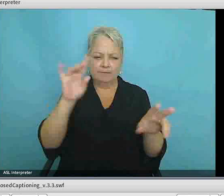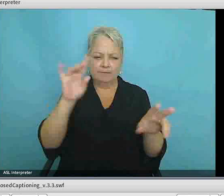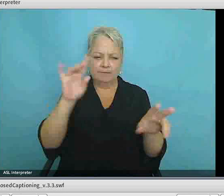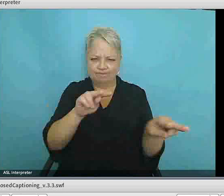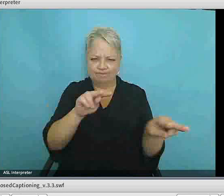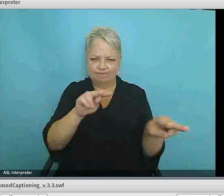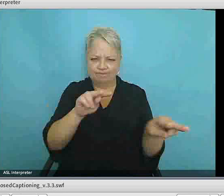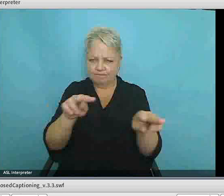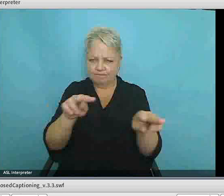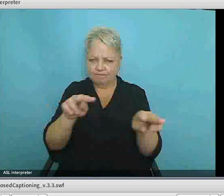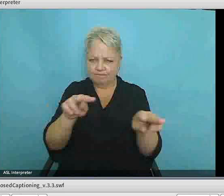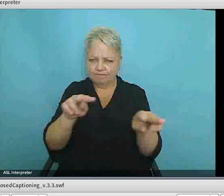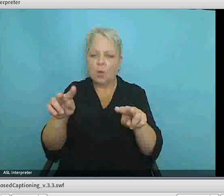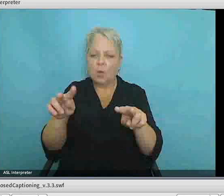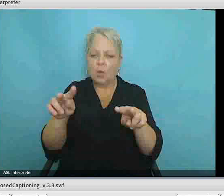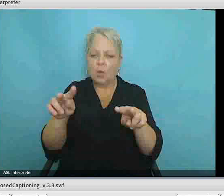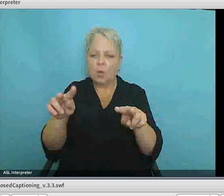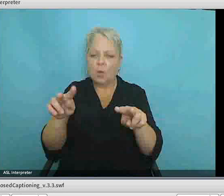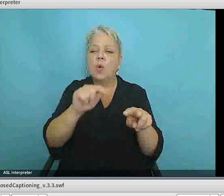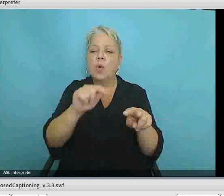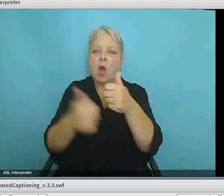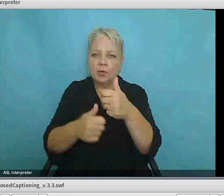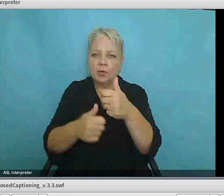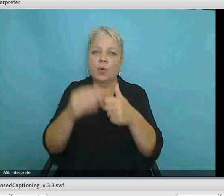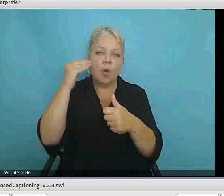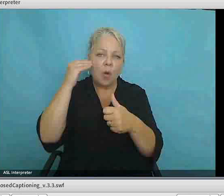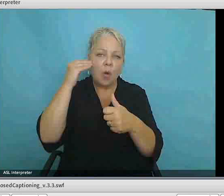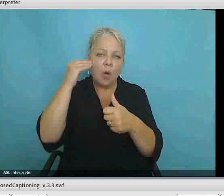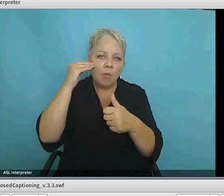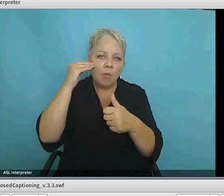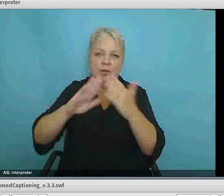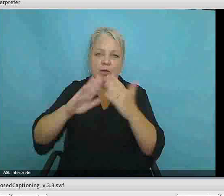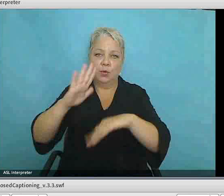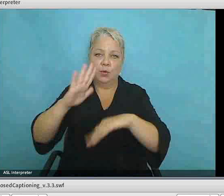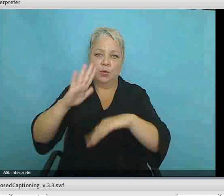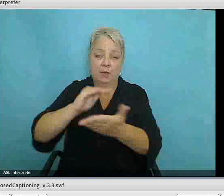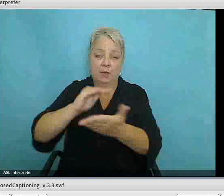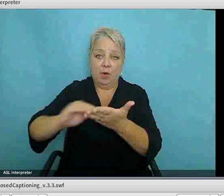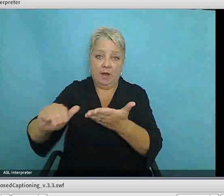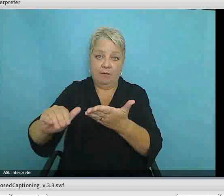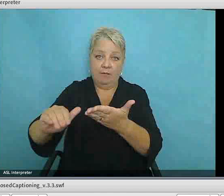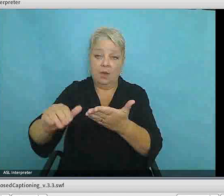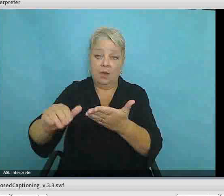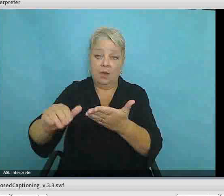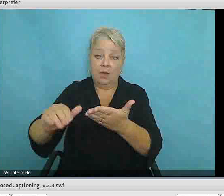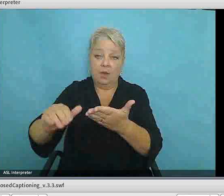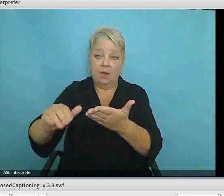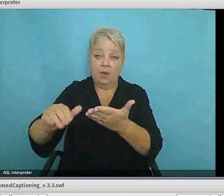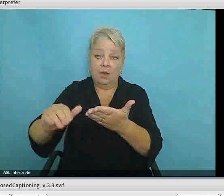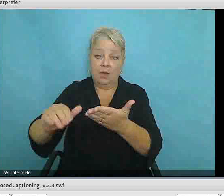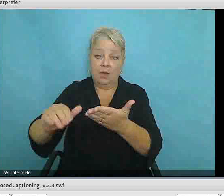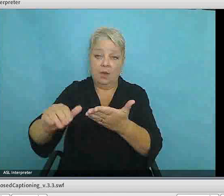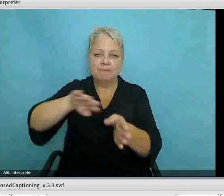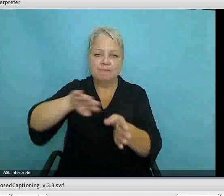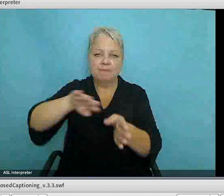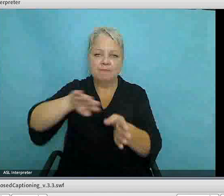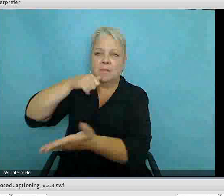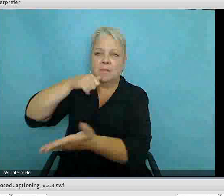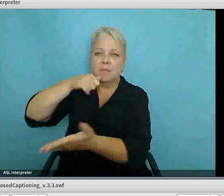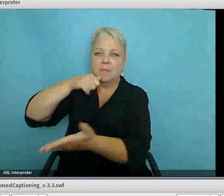We did not want to create the confusion or lead them to believe that they could enroll